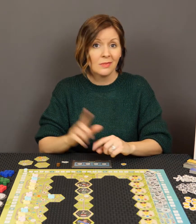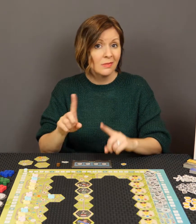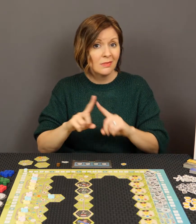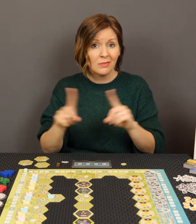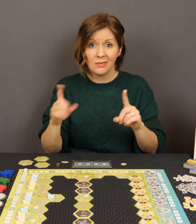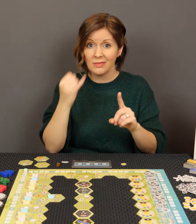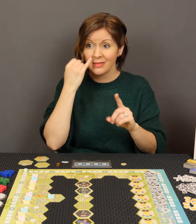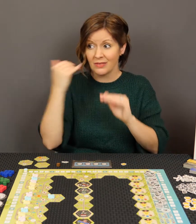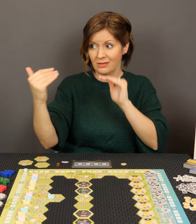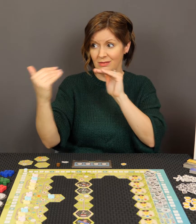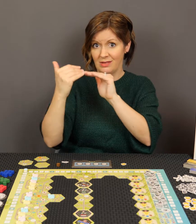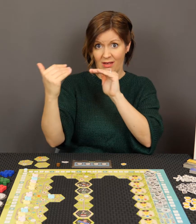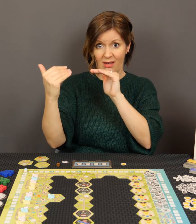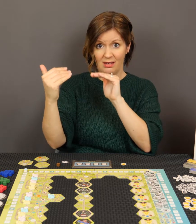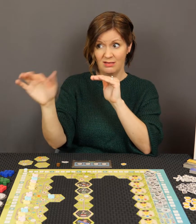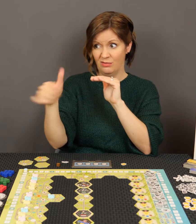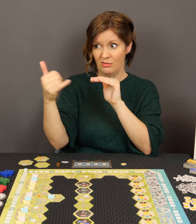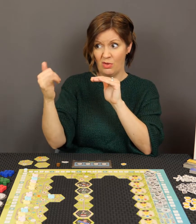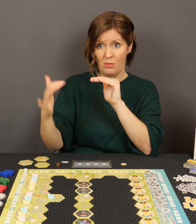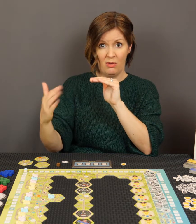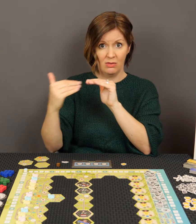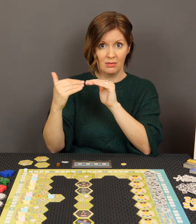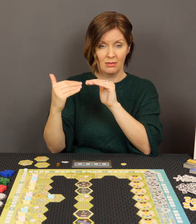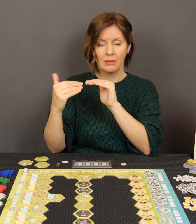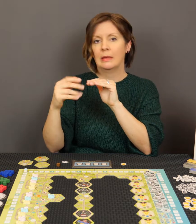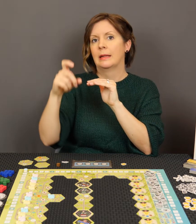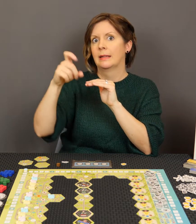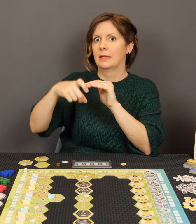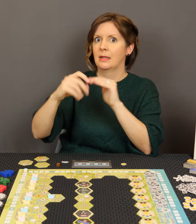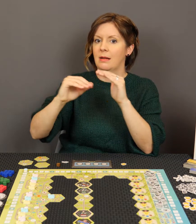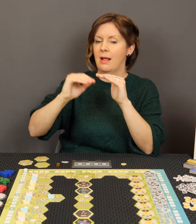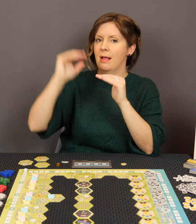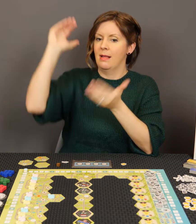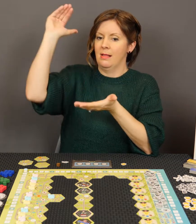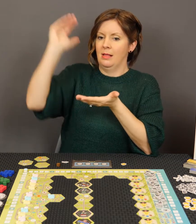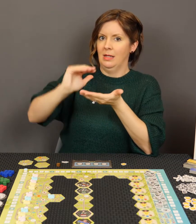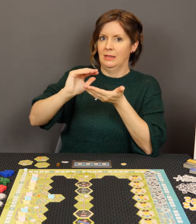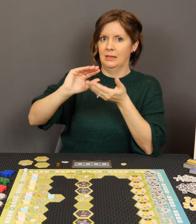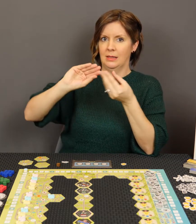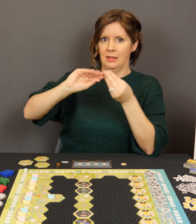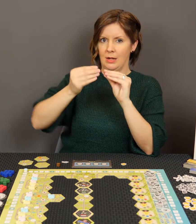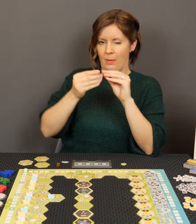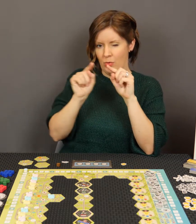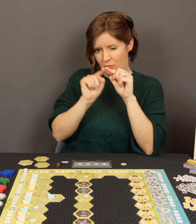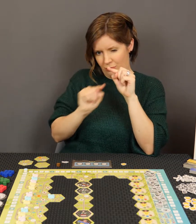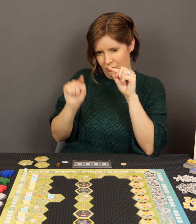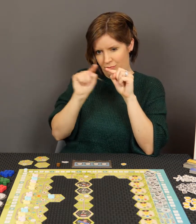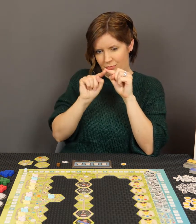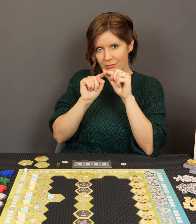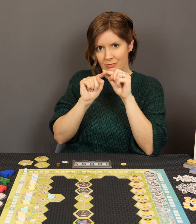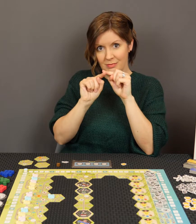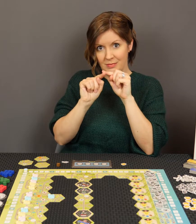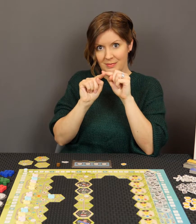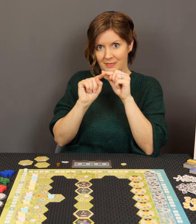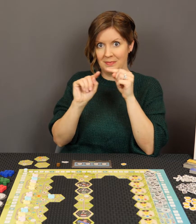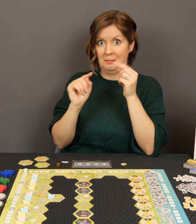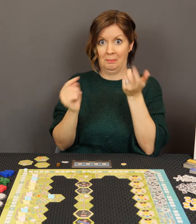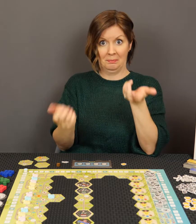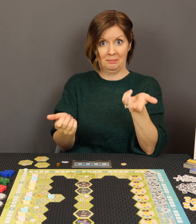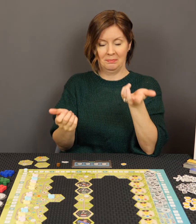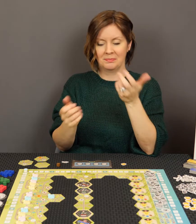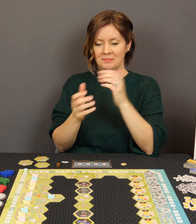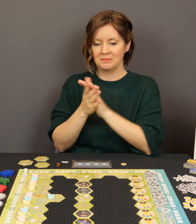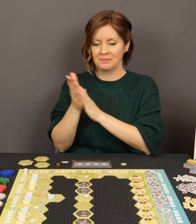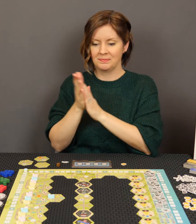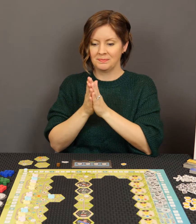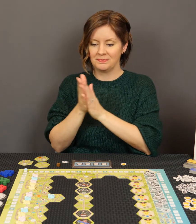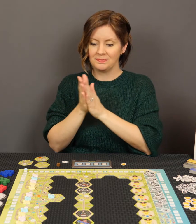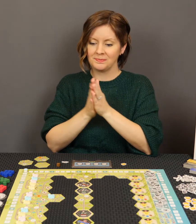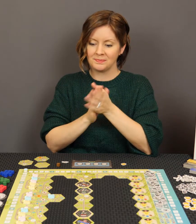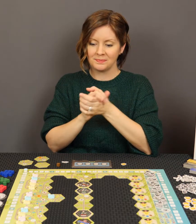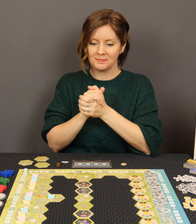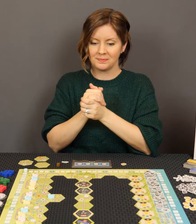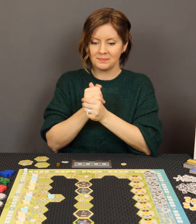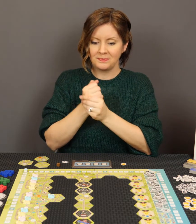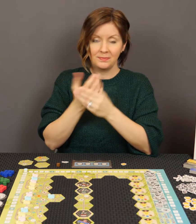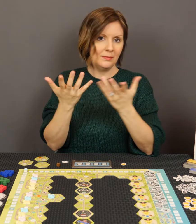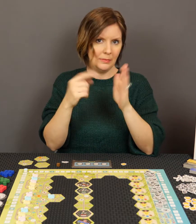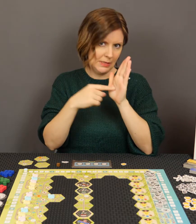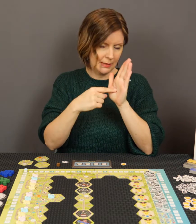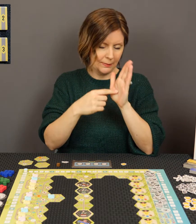But, if another player ties you, then the person who has the least number in the circle will win.